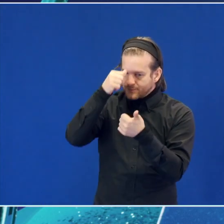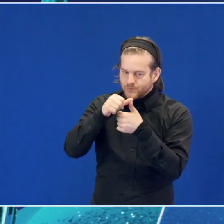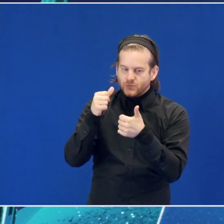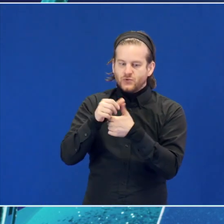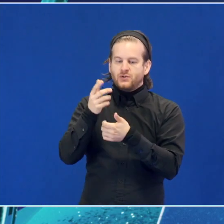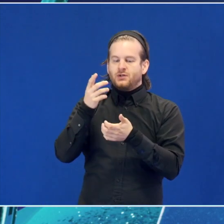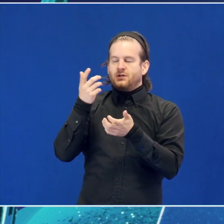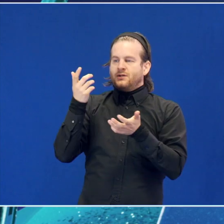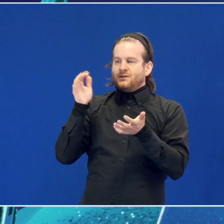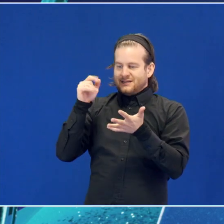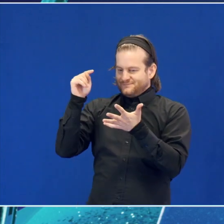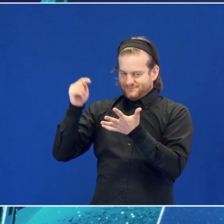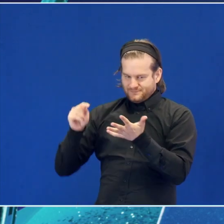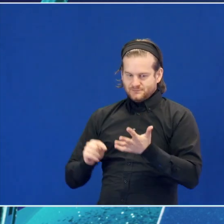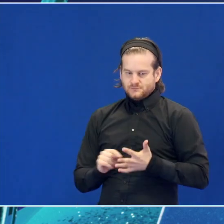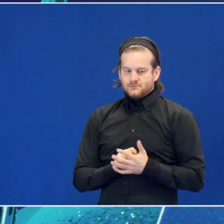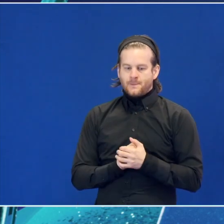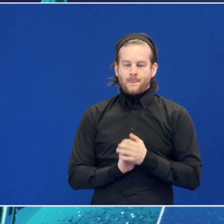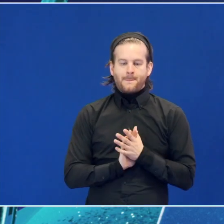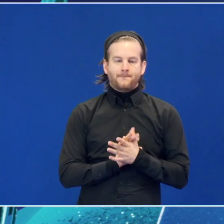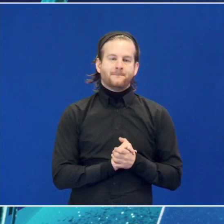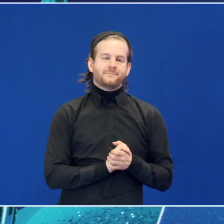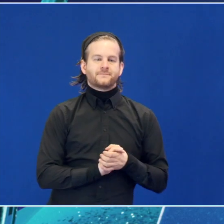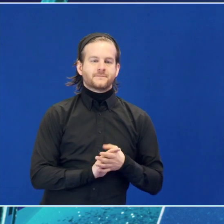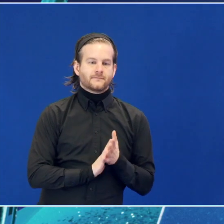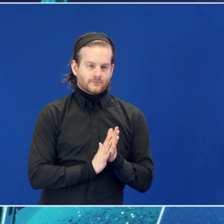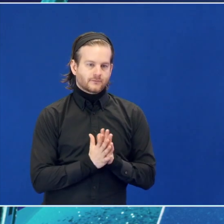and that everybody can do -- this is almost a freebie.